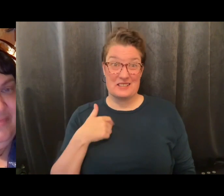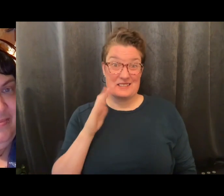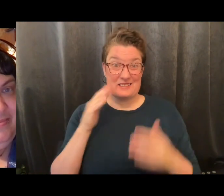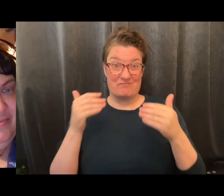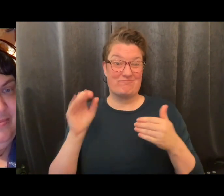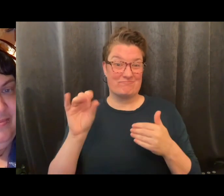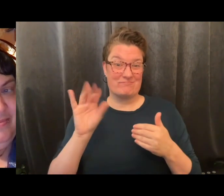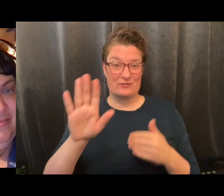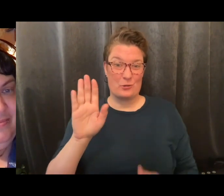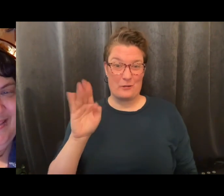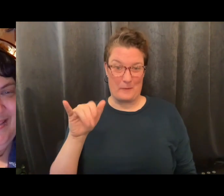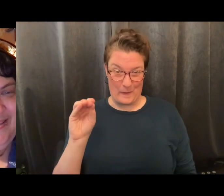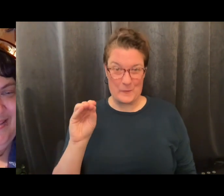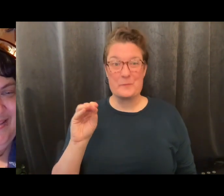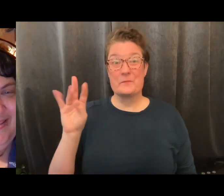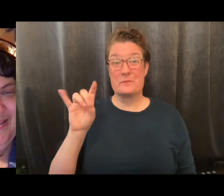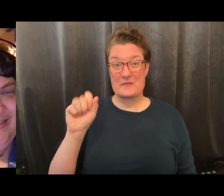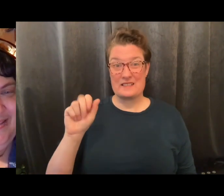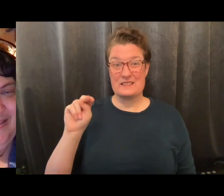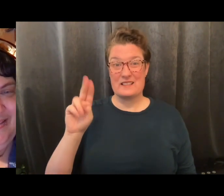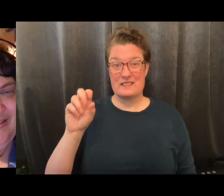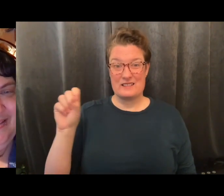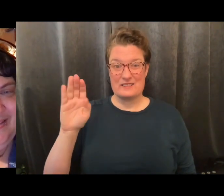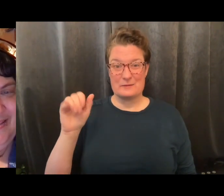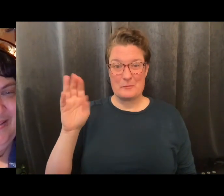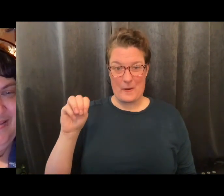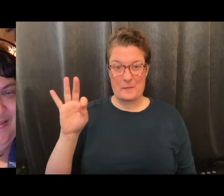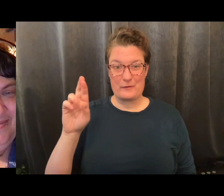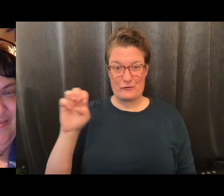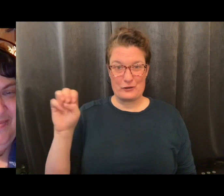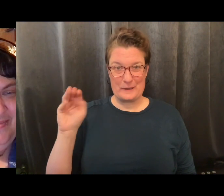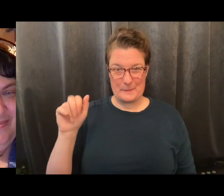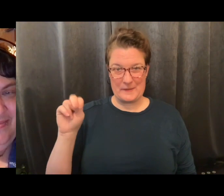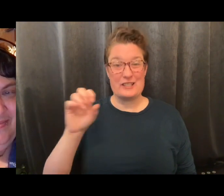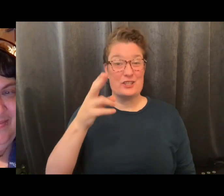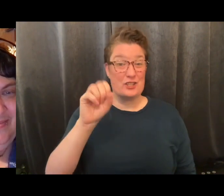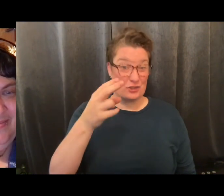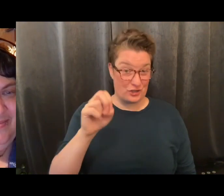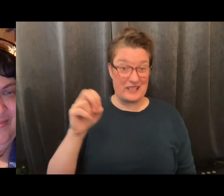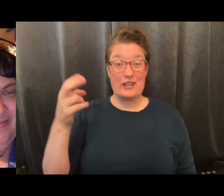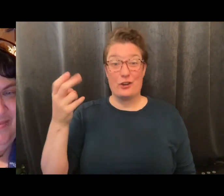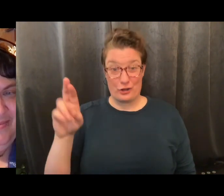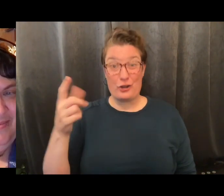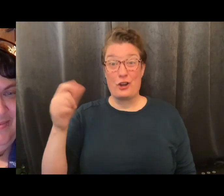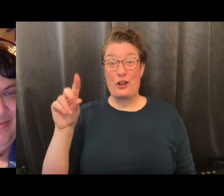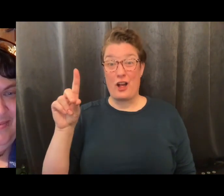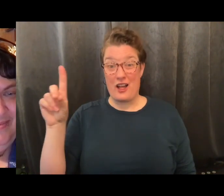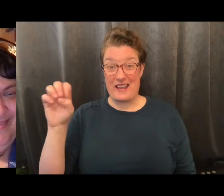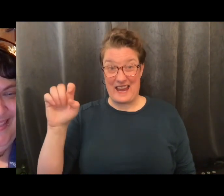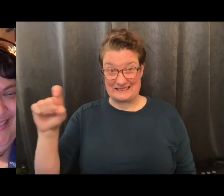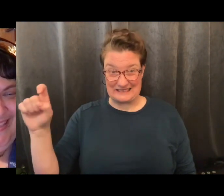Melissa Nussbaum Freeman, she/her/Goddexx, is a queer, Sephardi, Ashkenazi, self